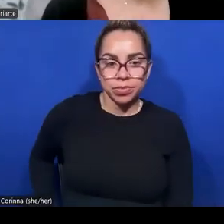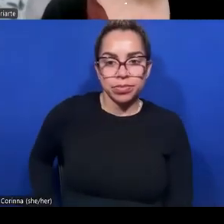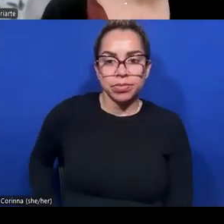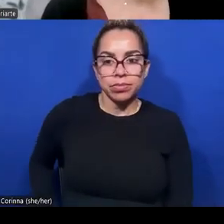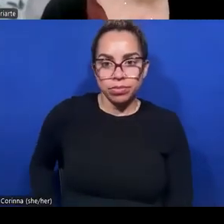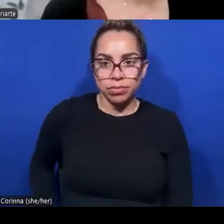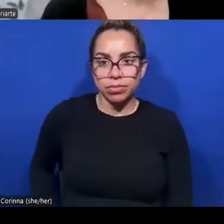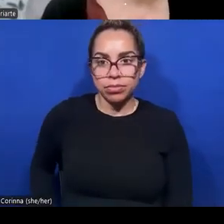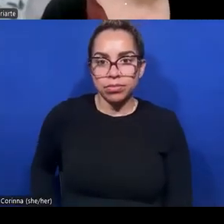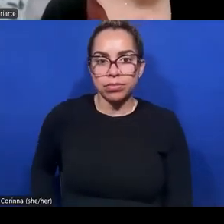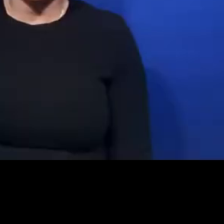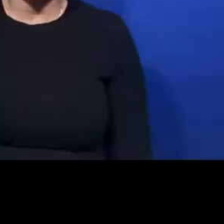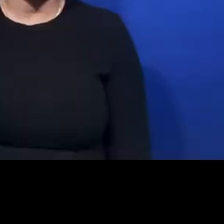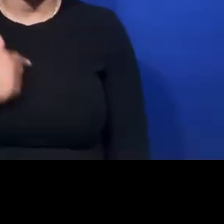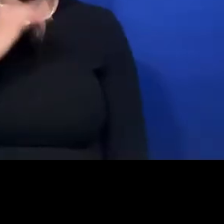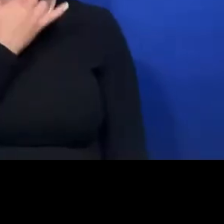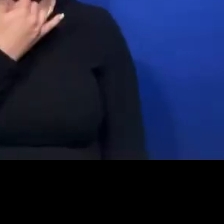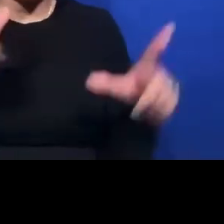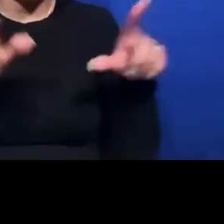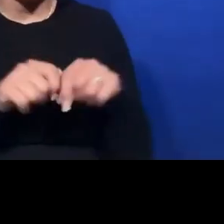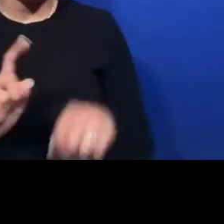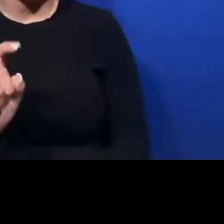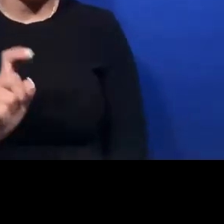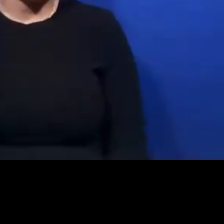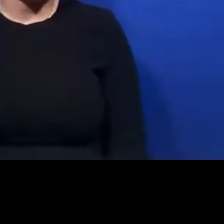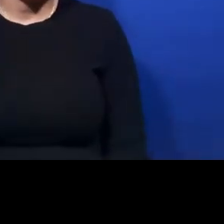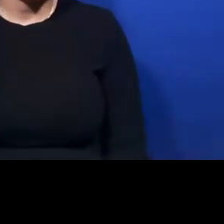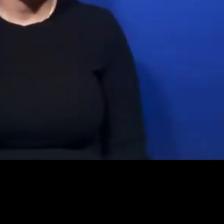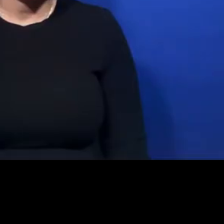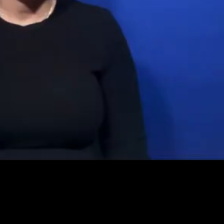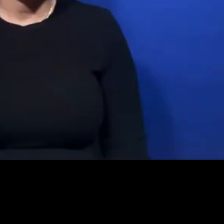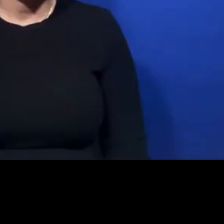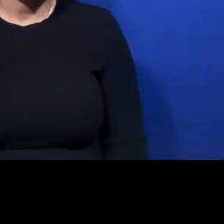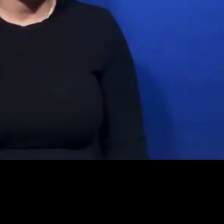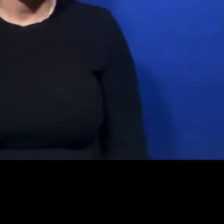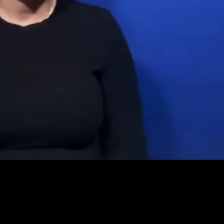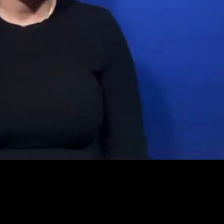Did I stop sharing? Okay. My my battery is going. Yes.